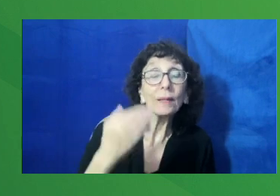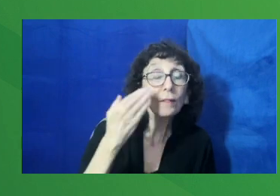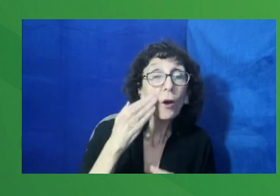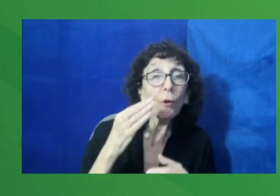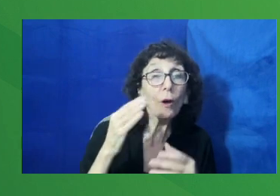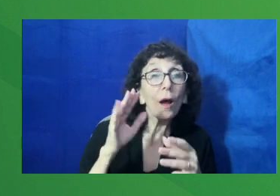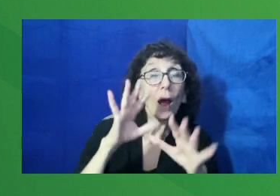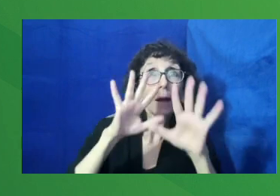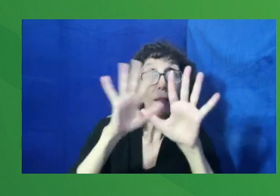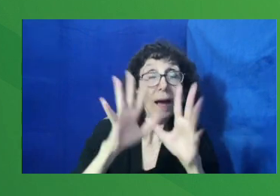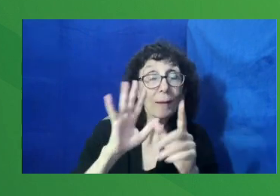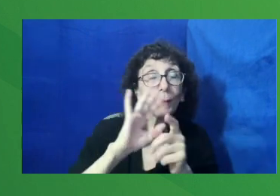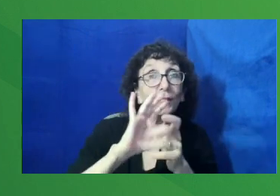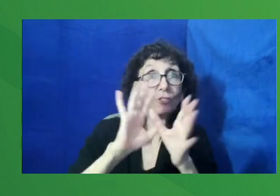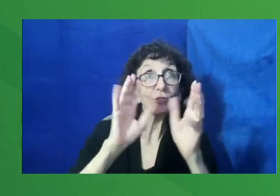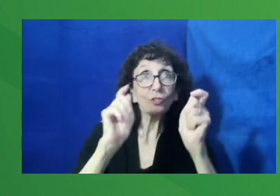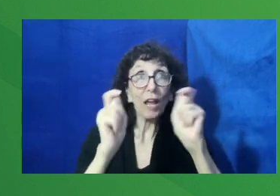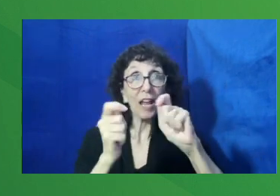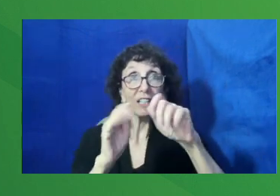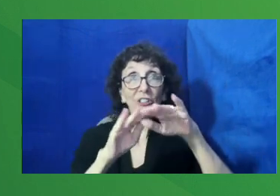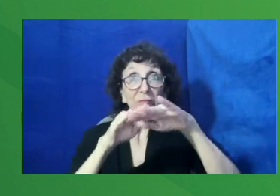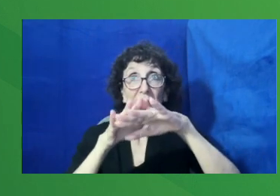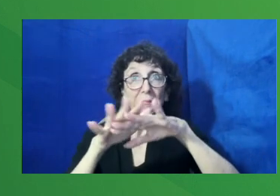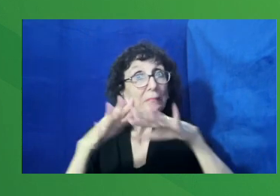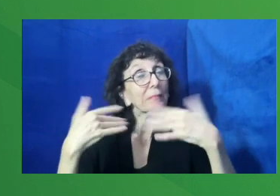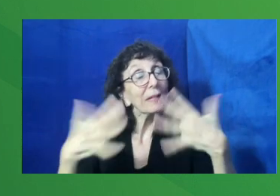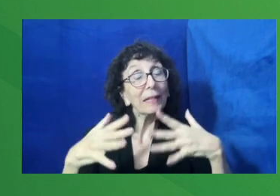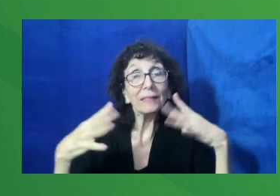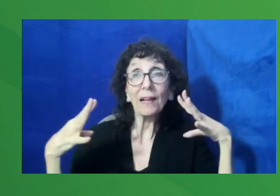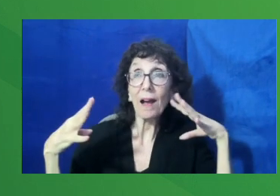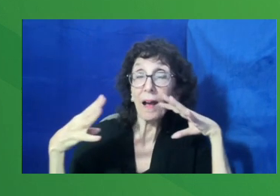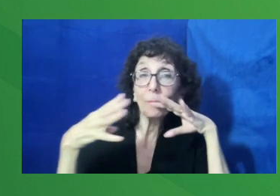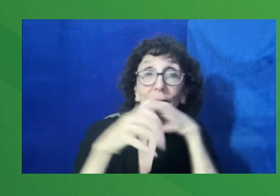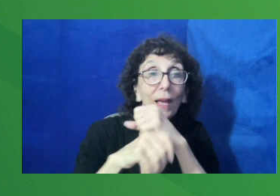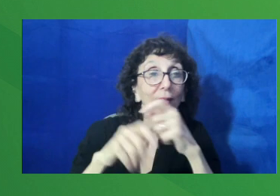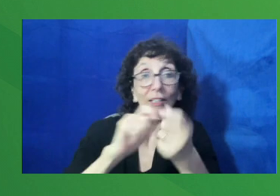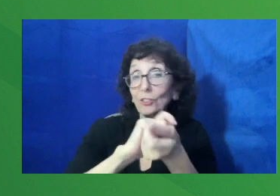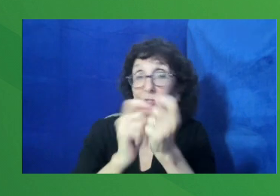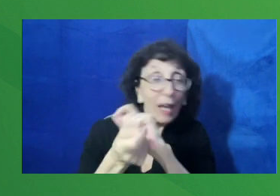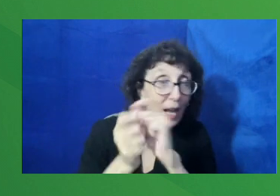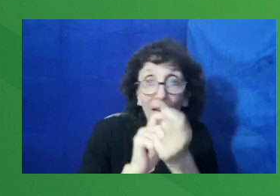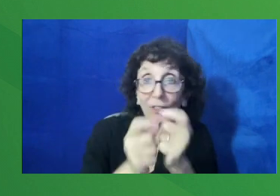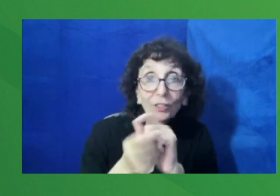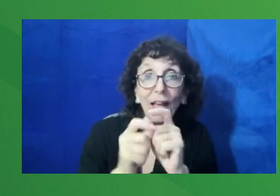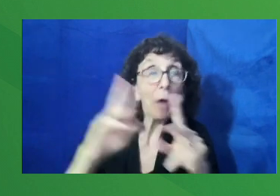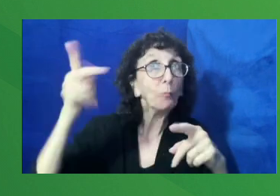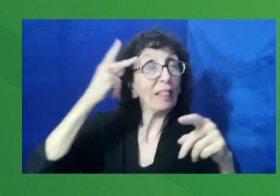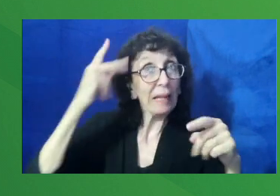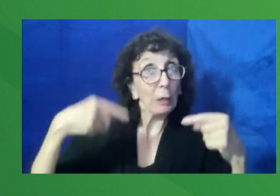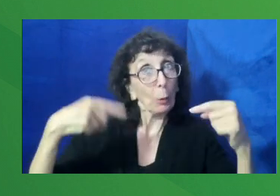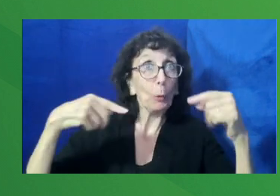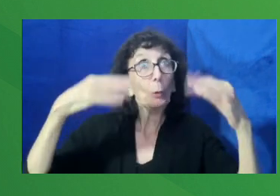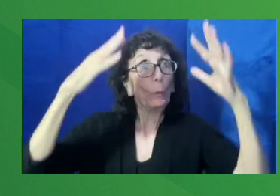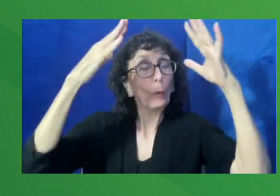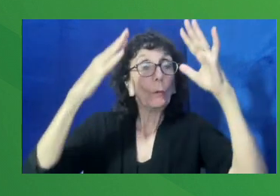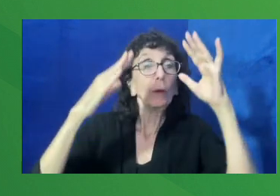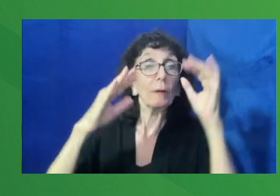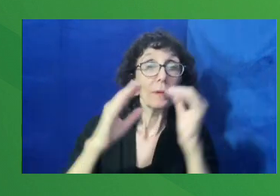it's a huge issue, it's complex, it's changing, it is politically controversial at every level.